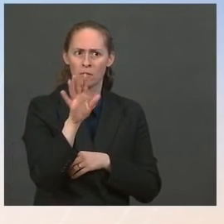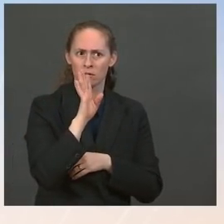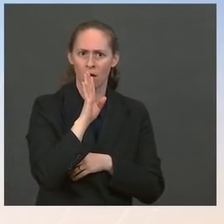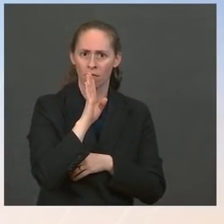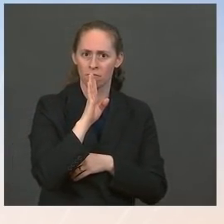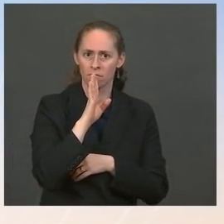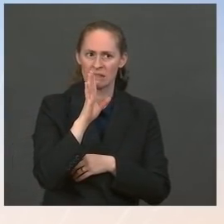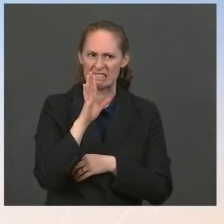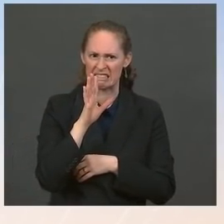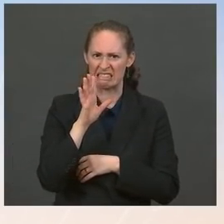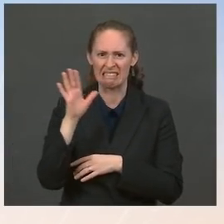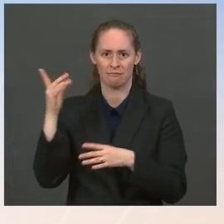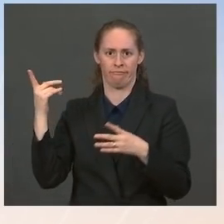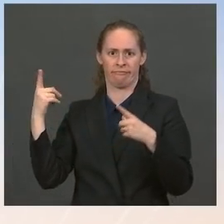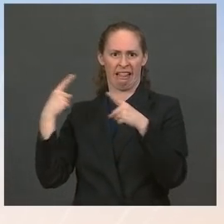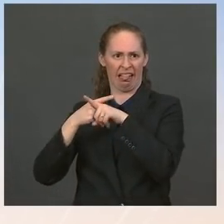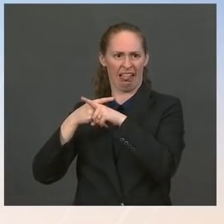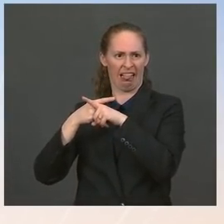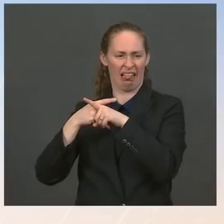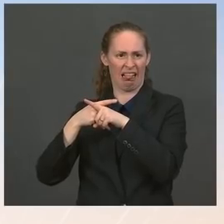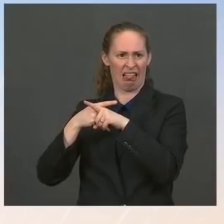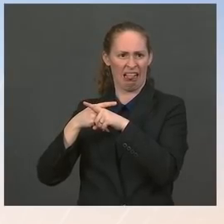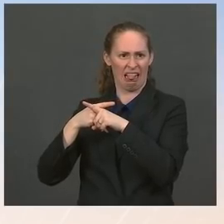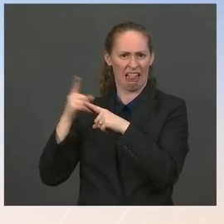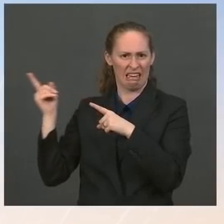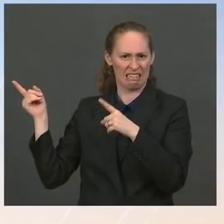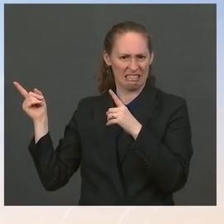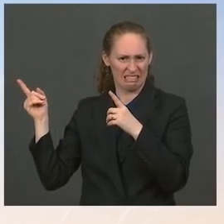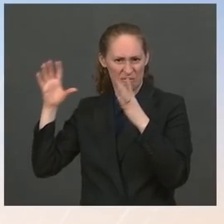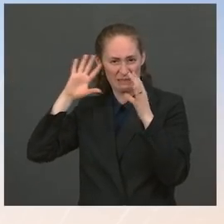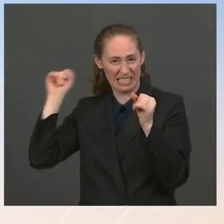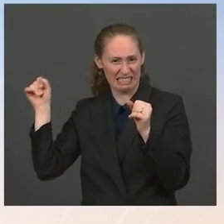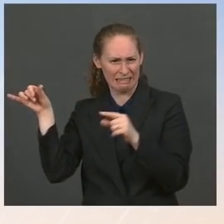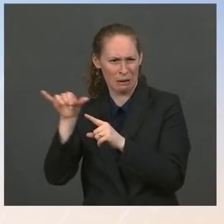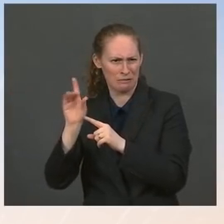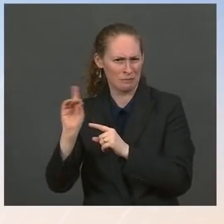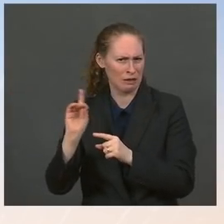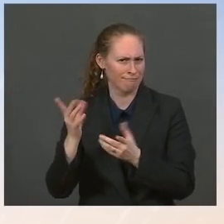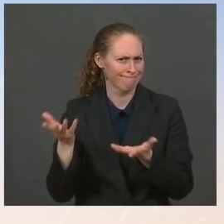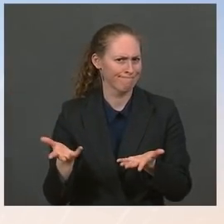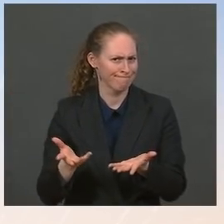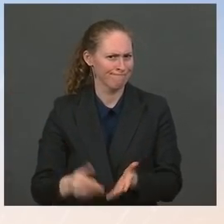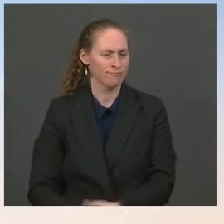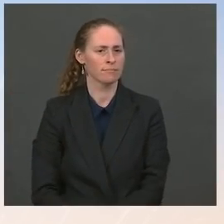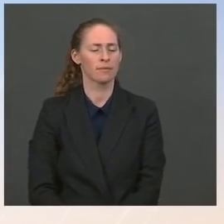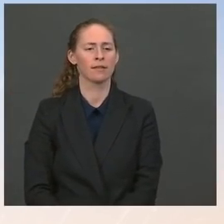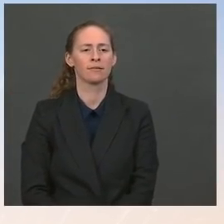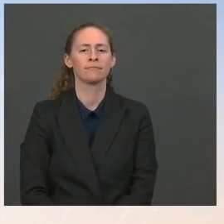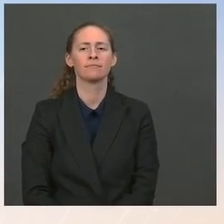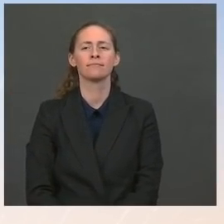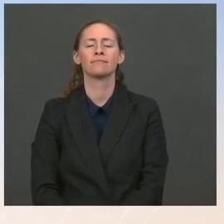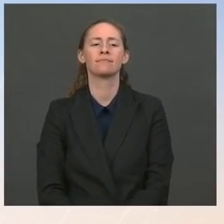that this is the best policy? Ms. Jean-Pierre: Well, look, I mean, the way that we see it -- and we -- and this is the thing that we repeat all the time: